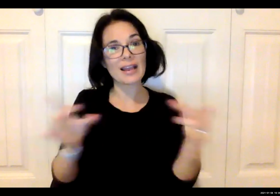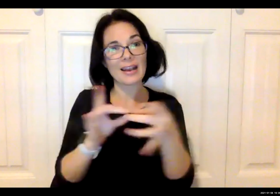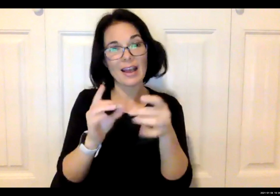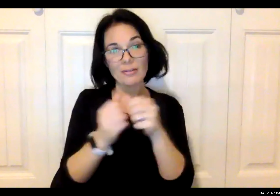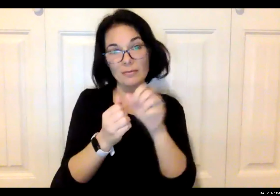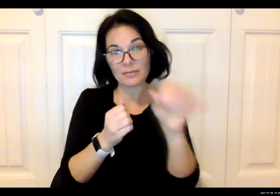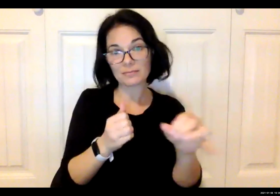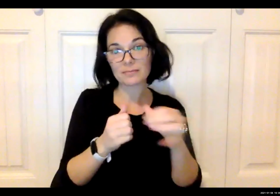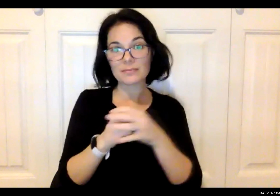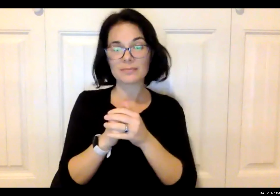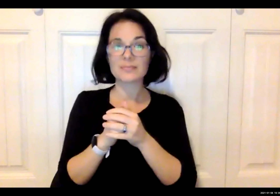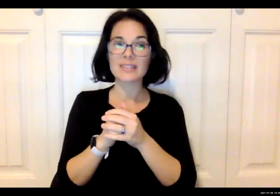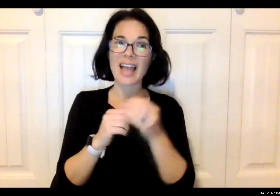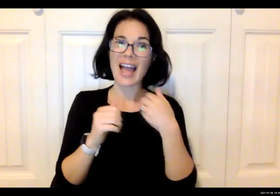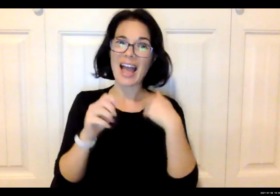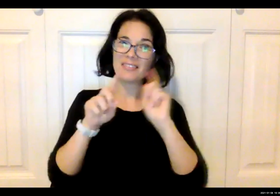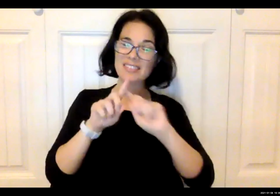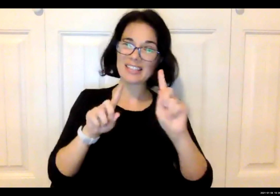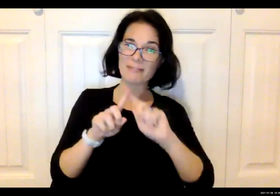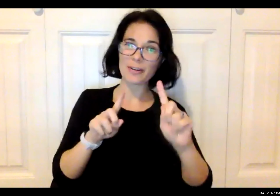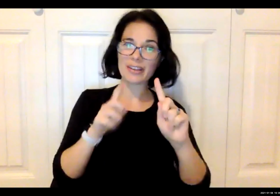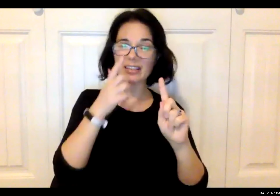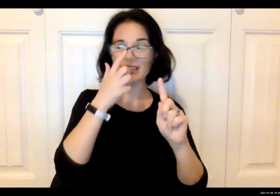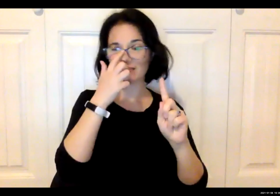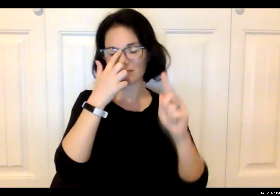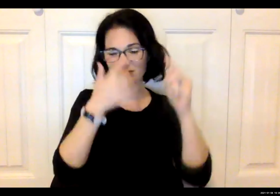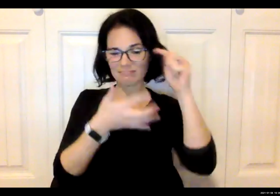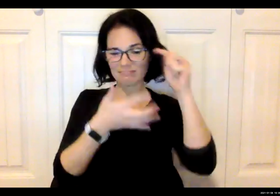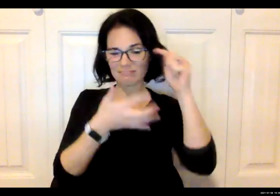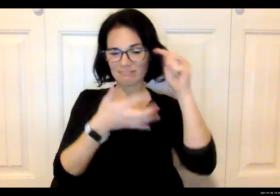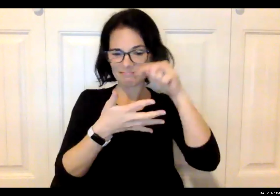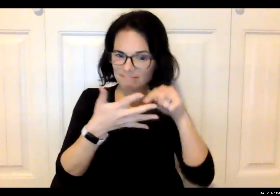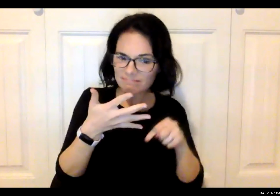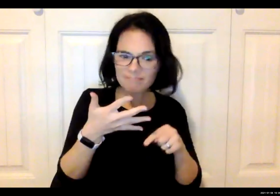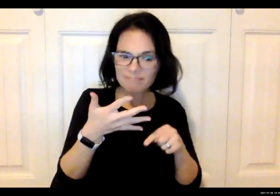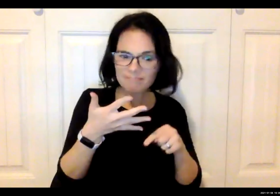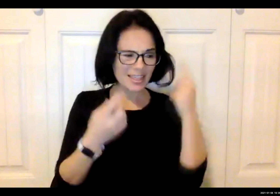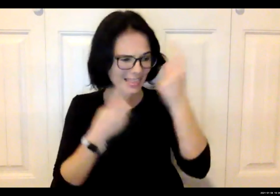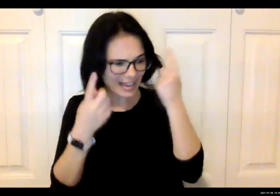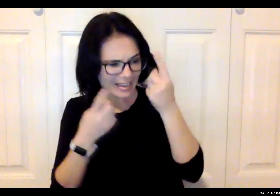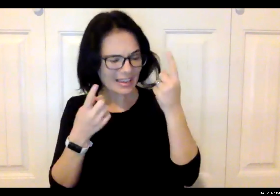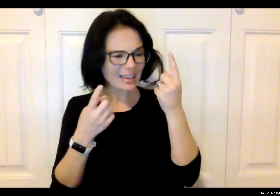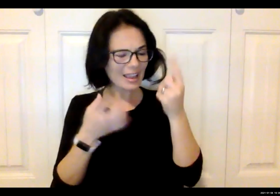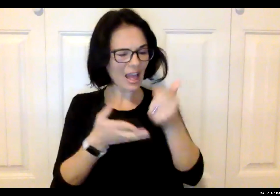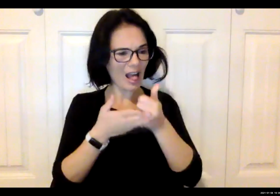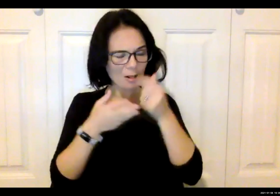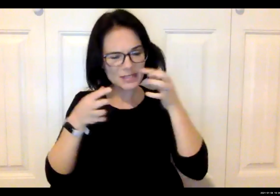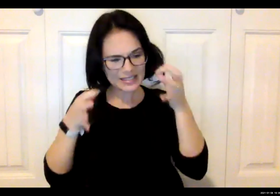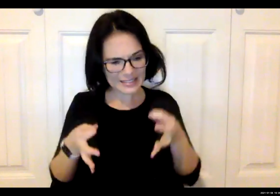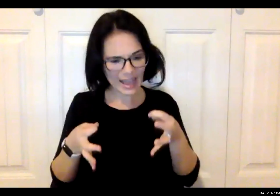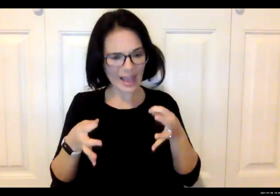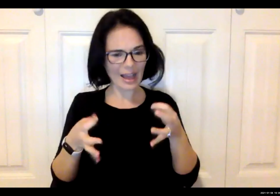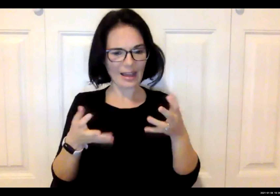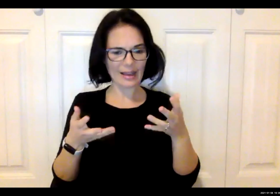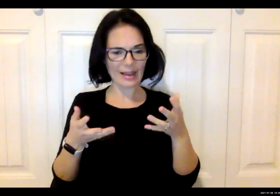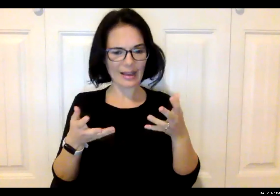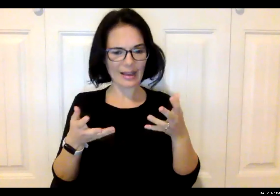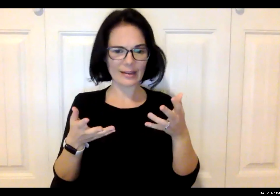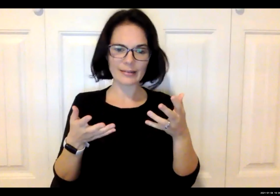in deciding whether getting a vaccine for yourself or others you care for would be the best decision.